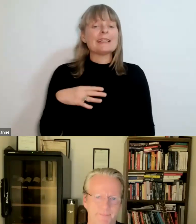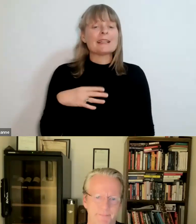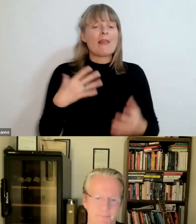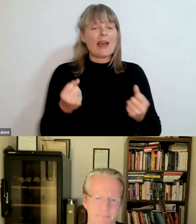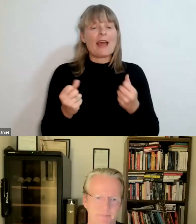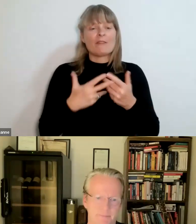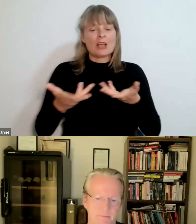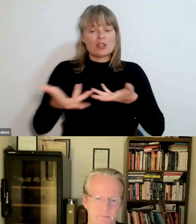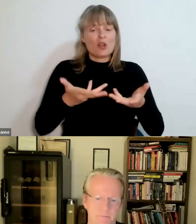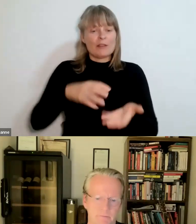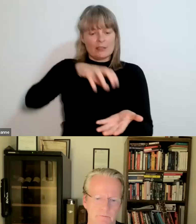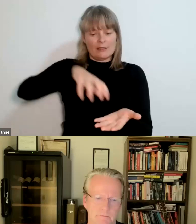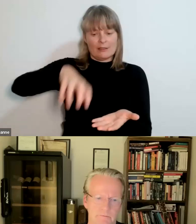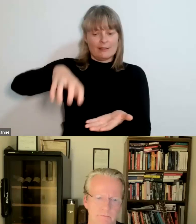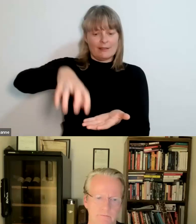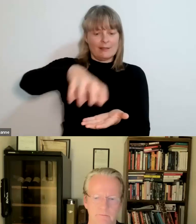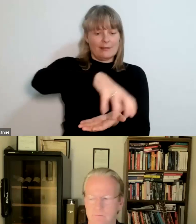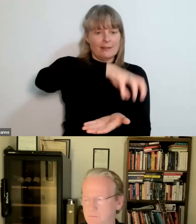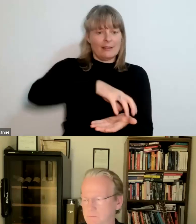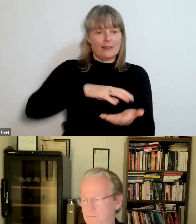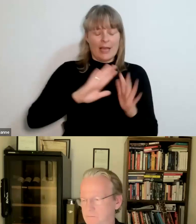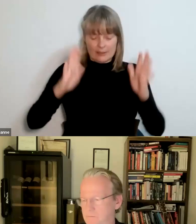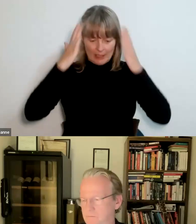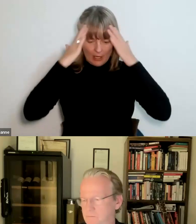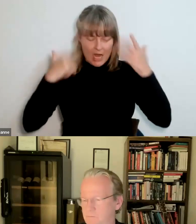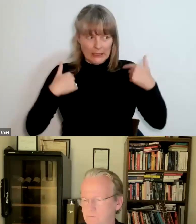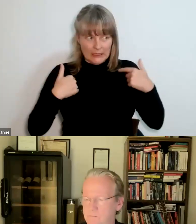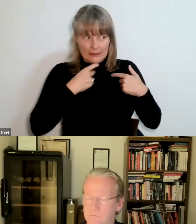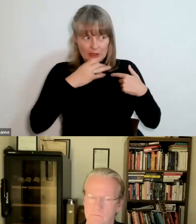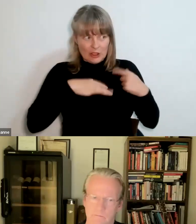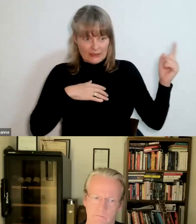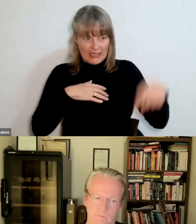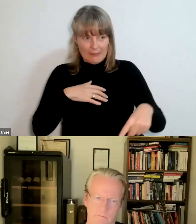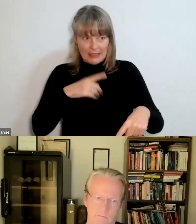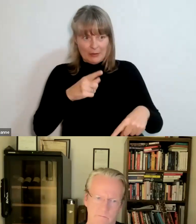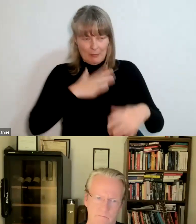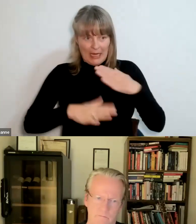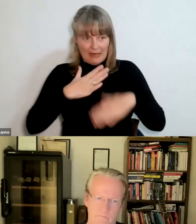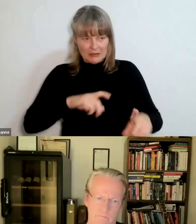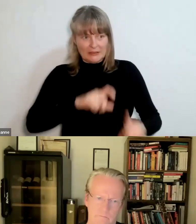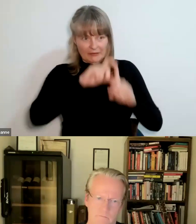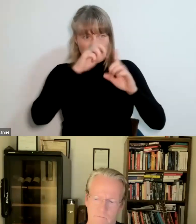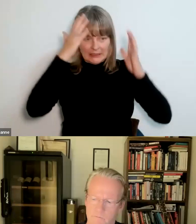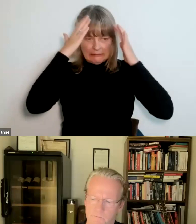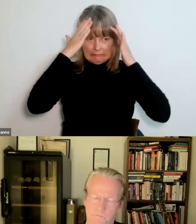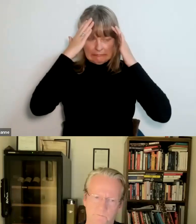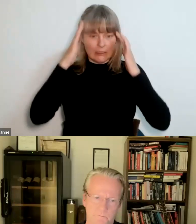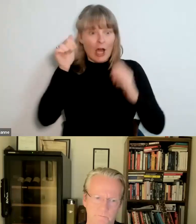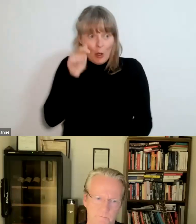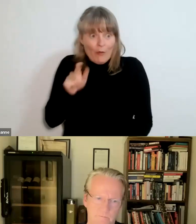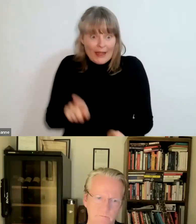additional needs, because with the services they need and the thinking they need to be able to address those needs is right